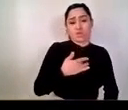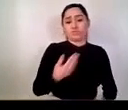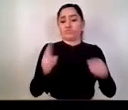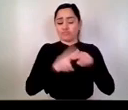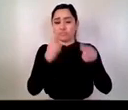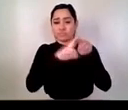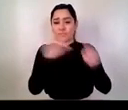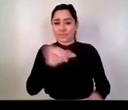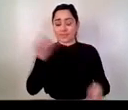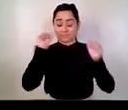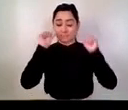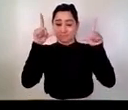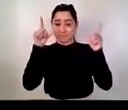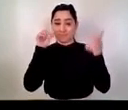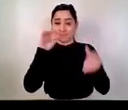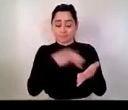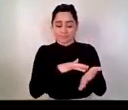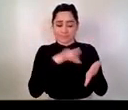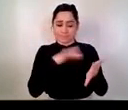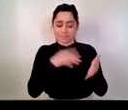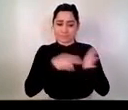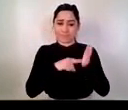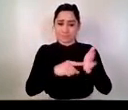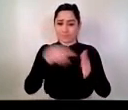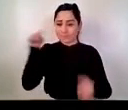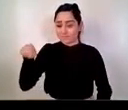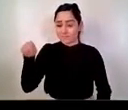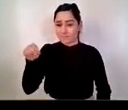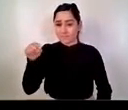Studies report that REM sleep enhances learning, and memory,